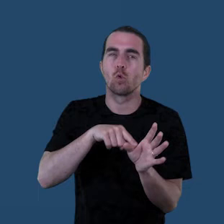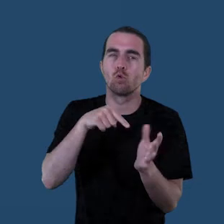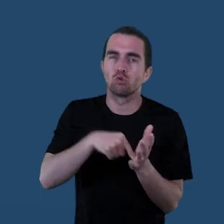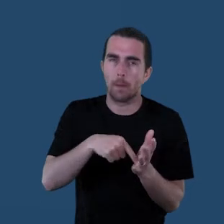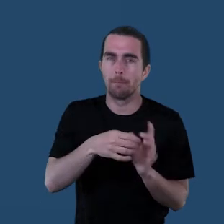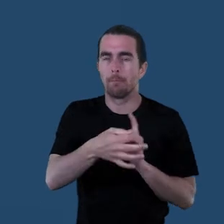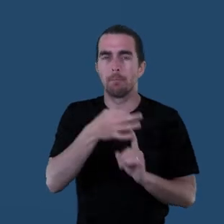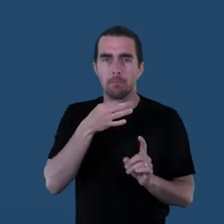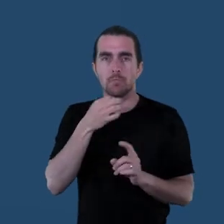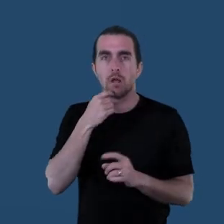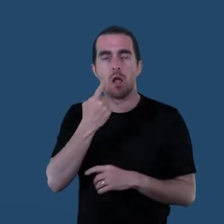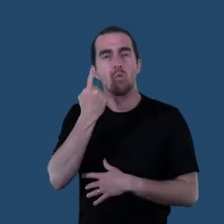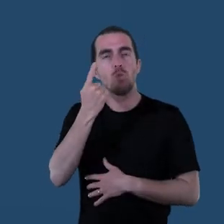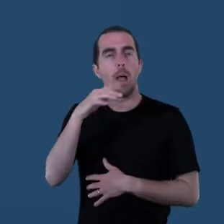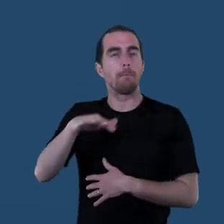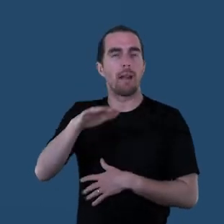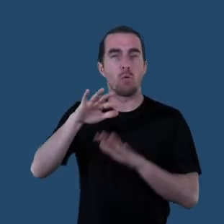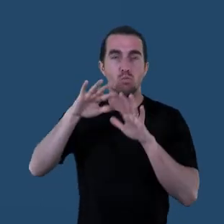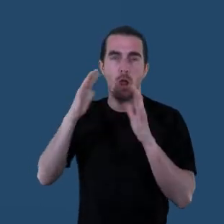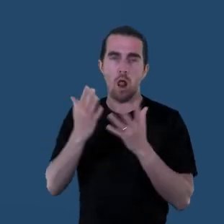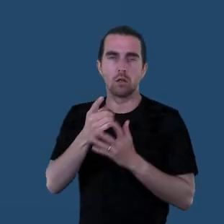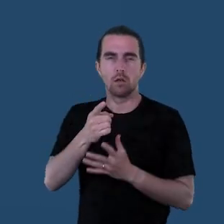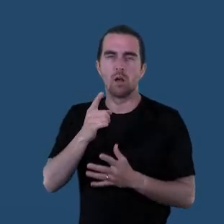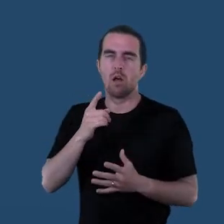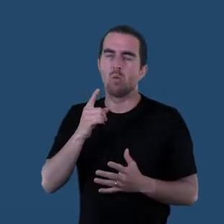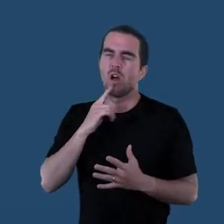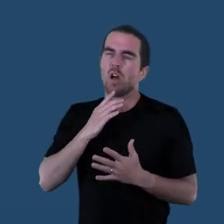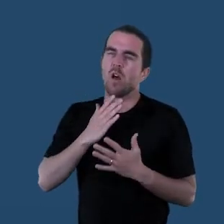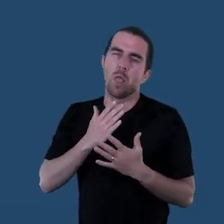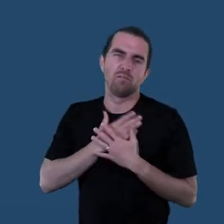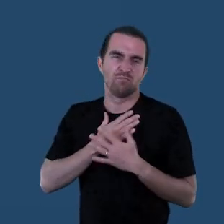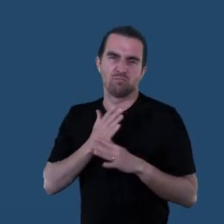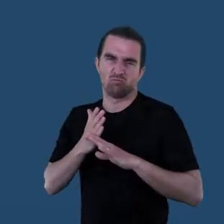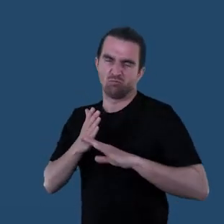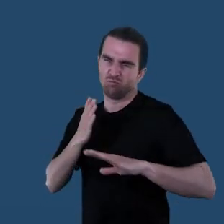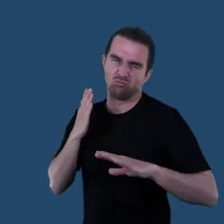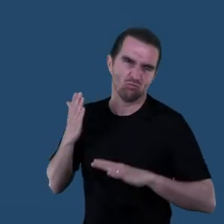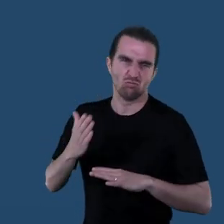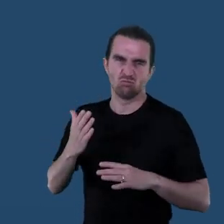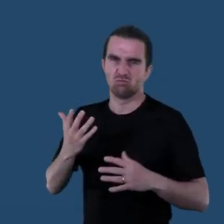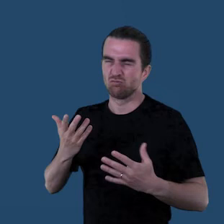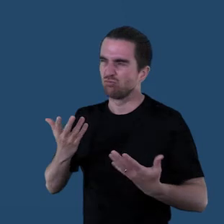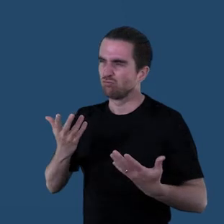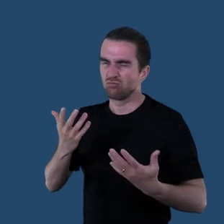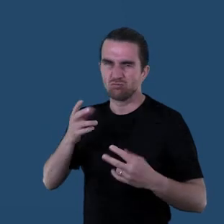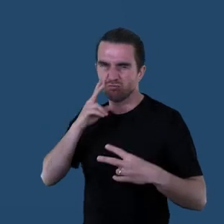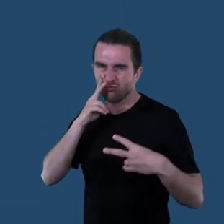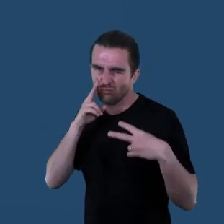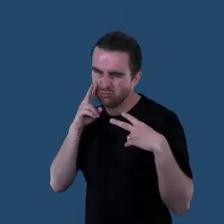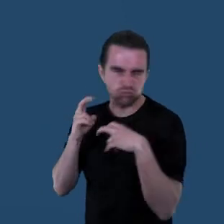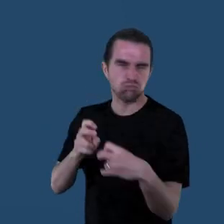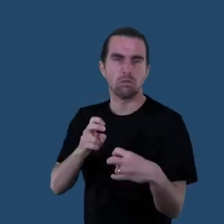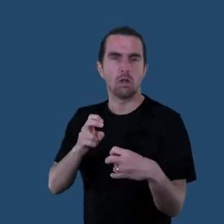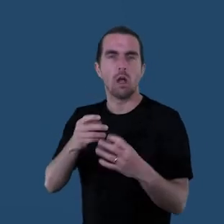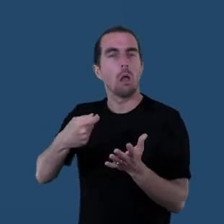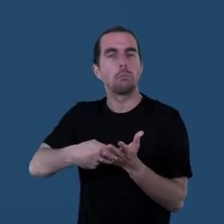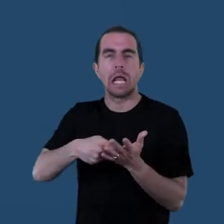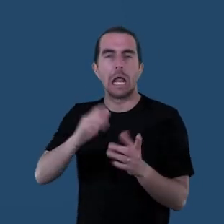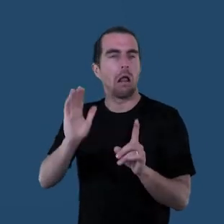"If there's one place in the world you could have unlimited access to explore, where would it be and why?" So let's, for a moment